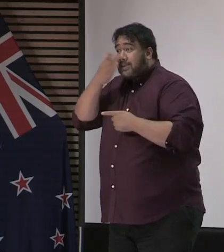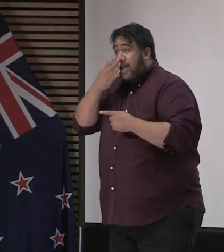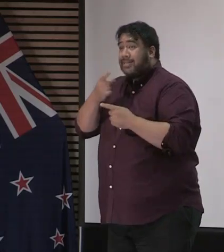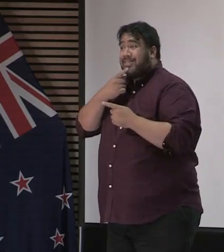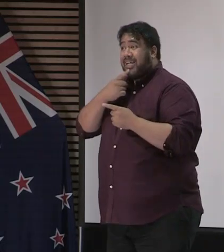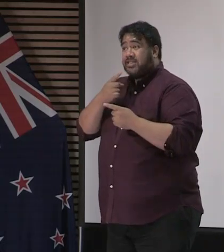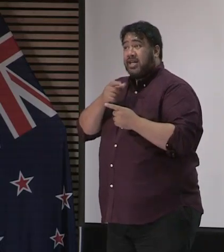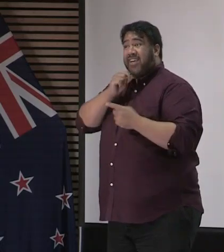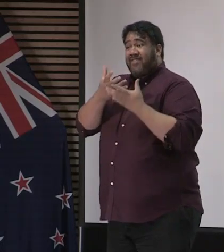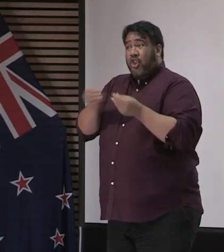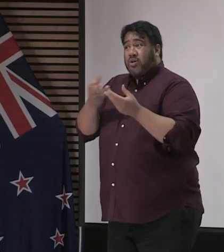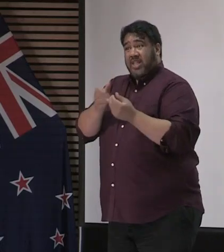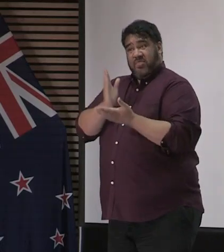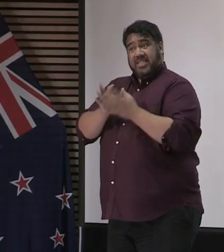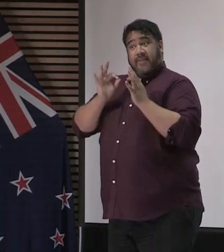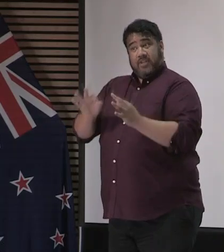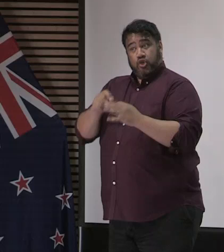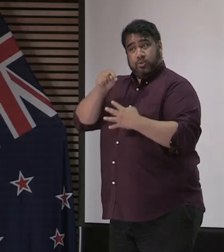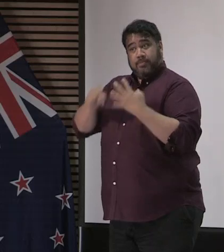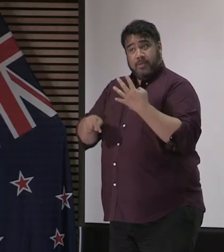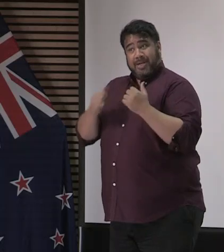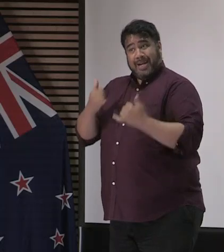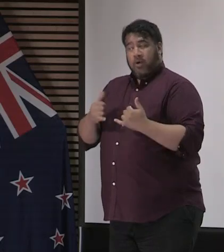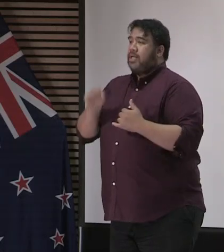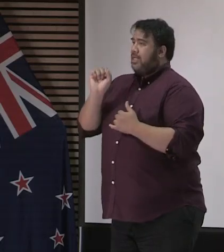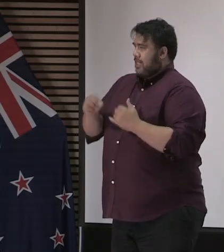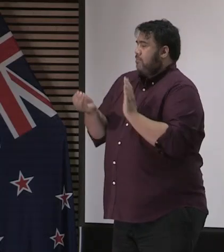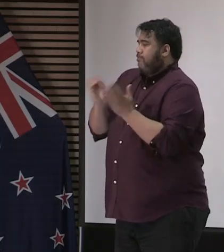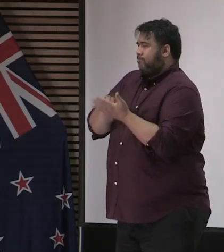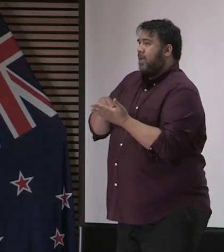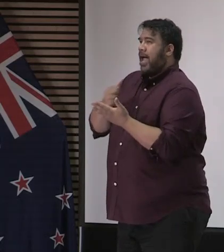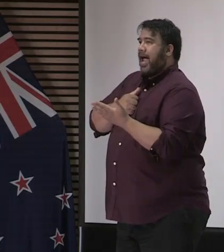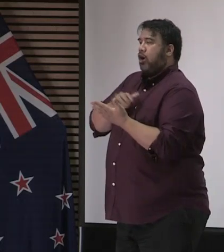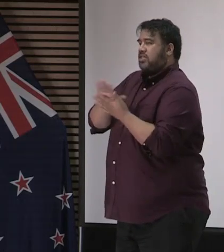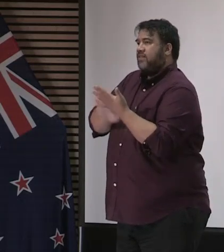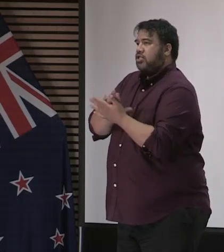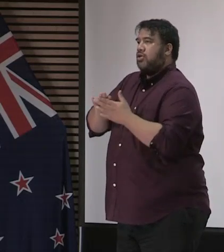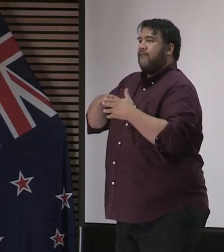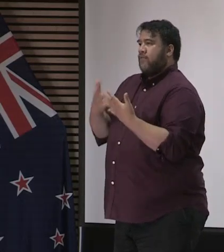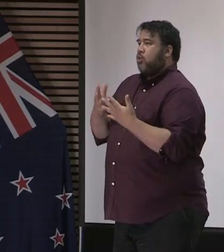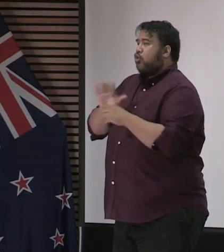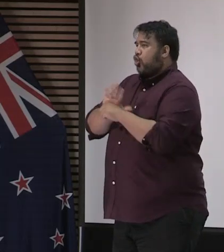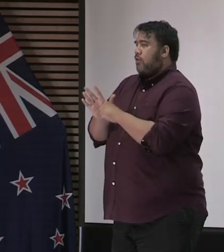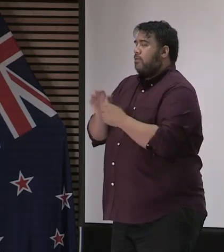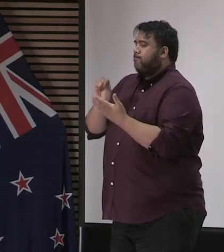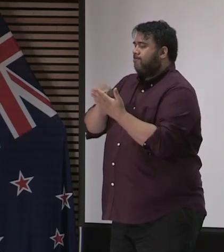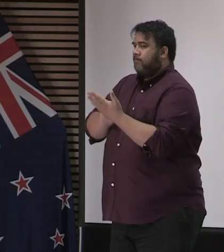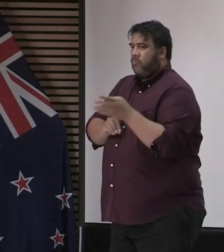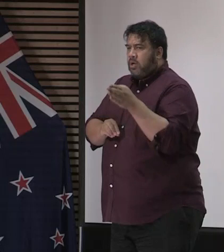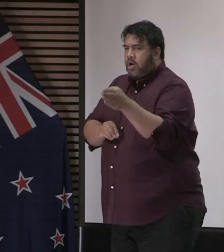non-health care settings. What about smell and taste? Is that one of the official symptoms? Yes.